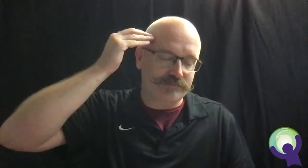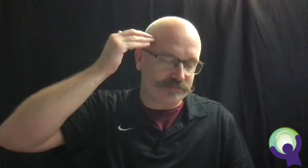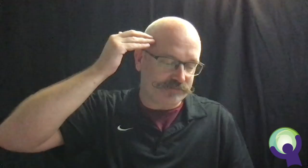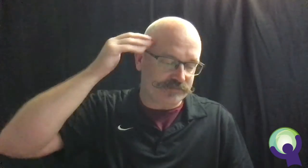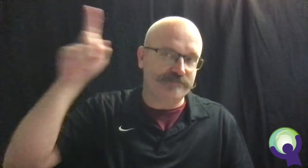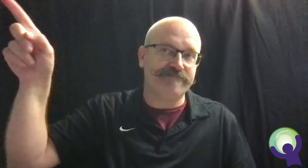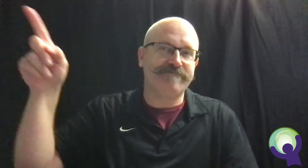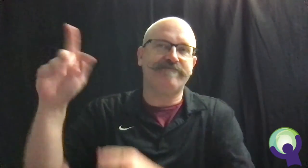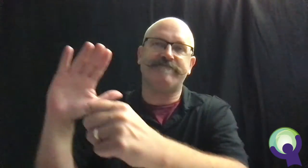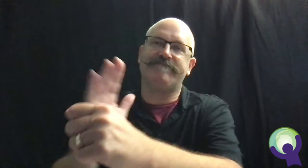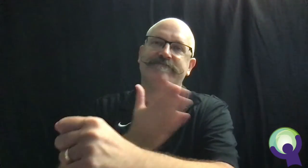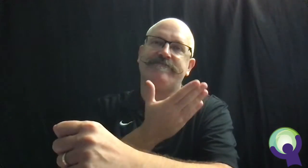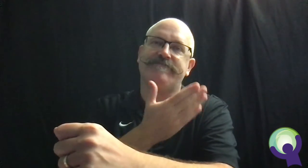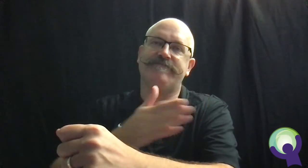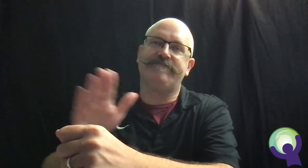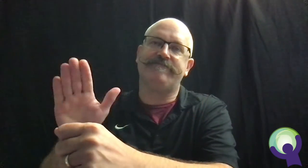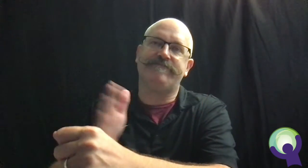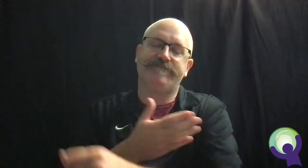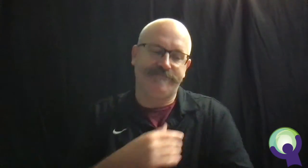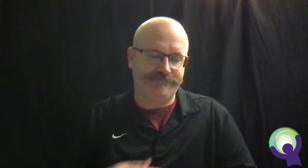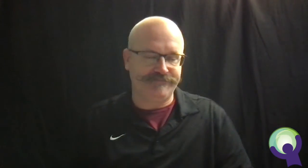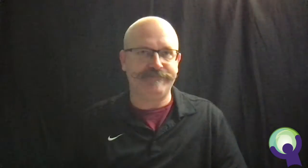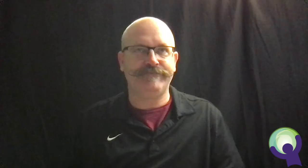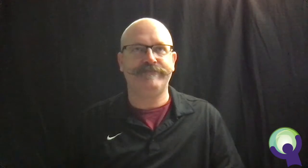And when the bird left, when it flew free,